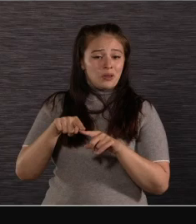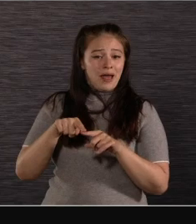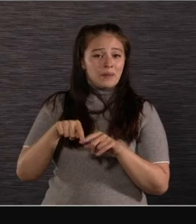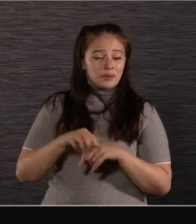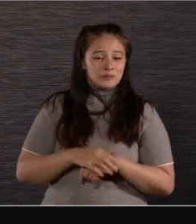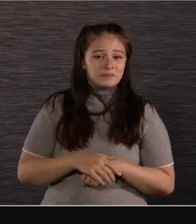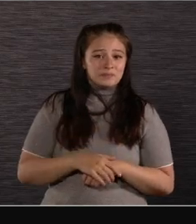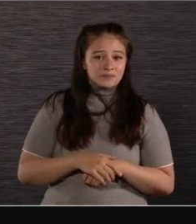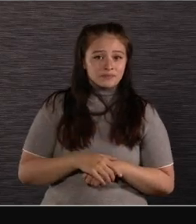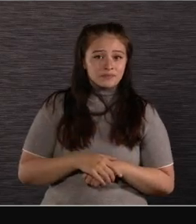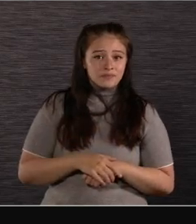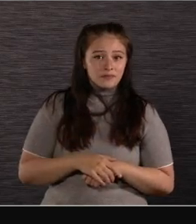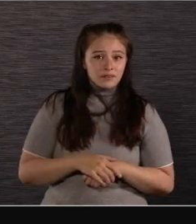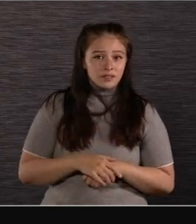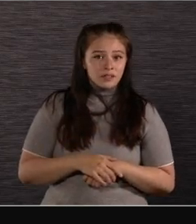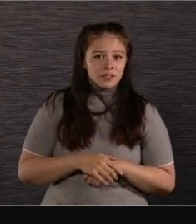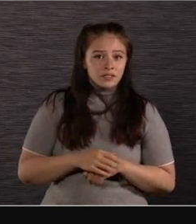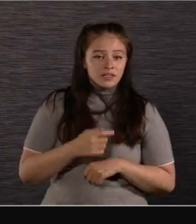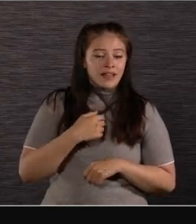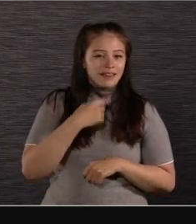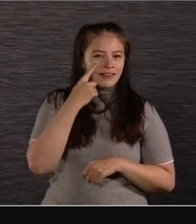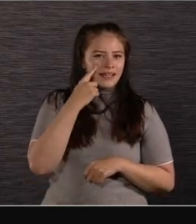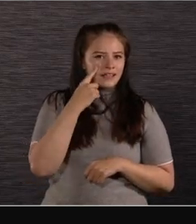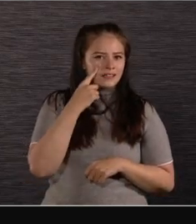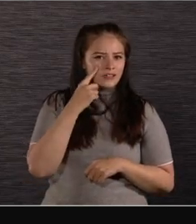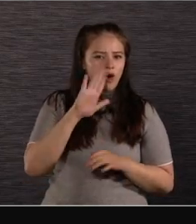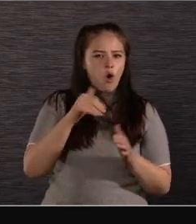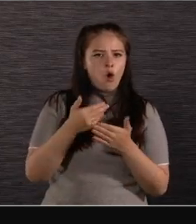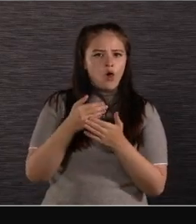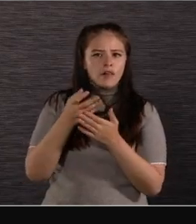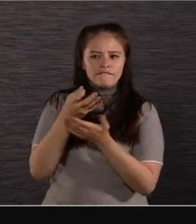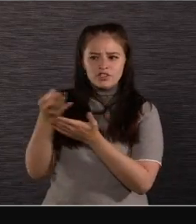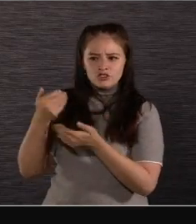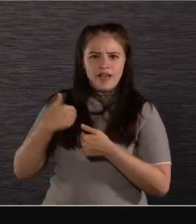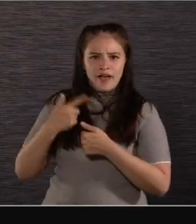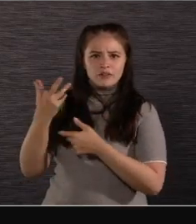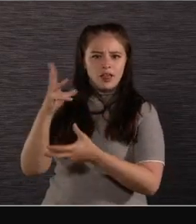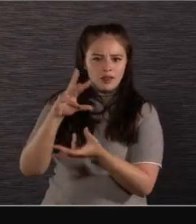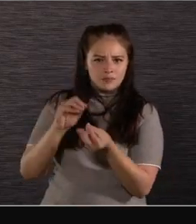And I believe the culmination of all of Airpeak’s features makes for effortless flight.